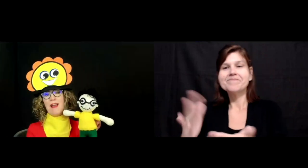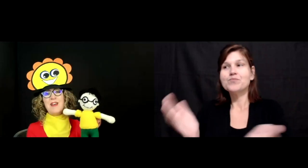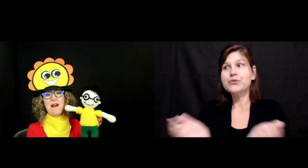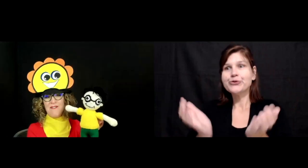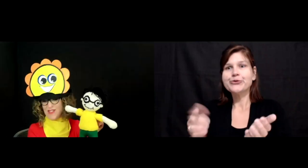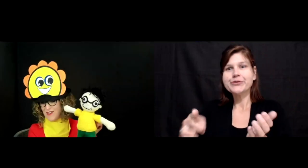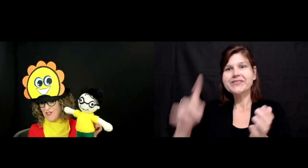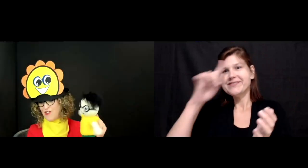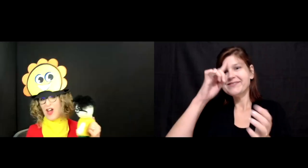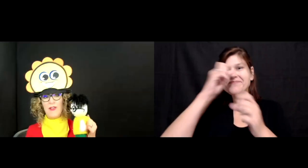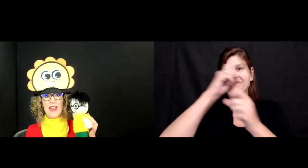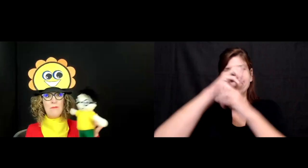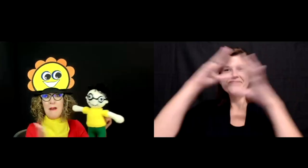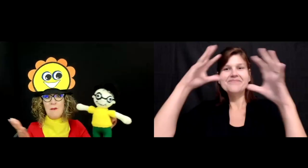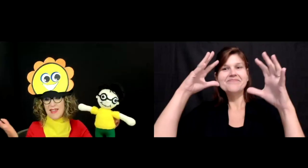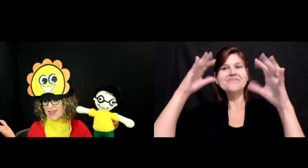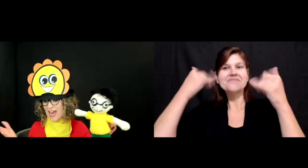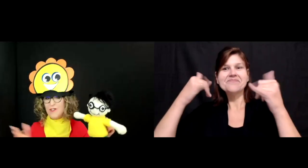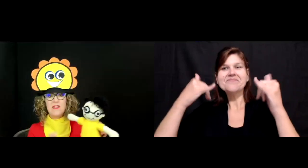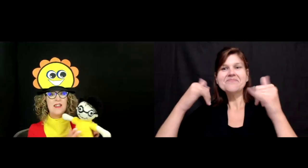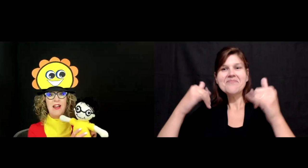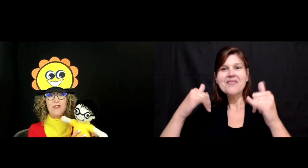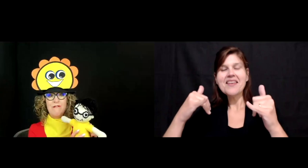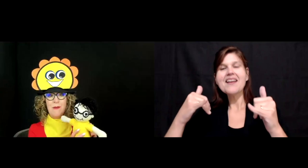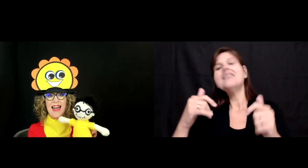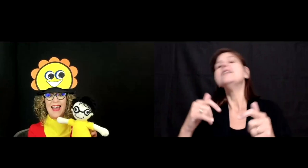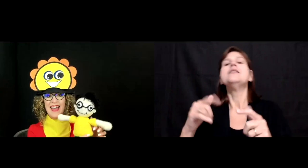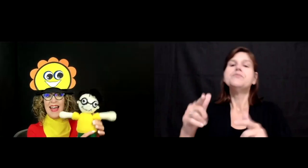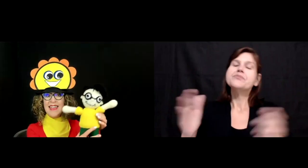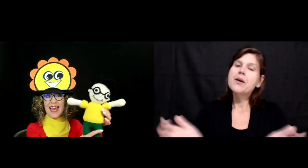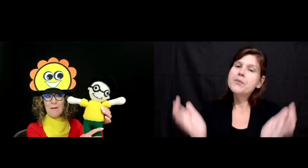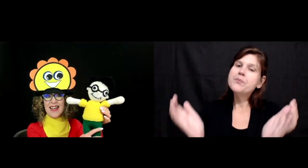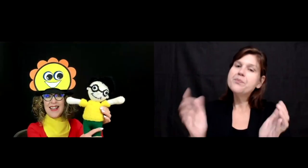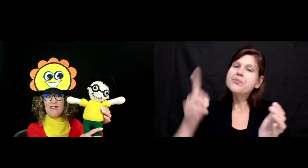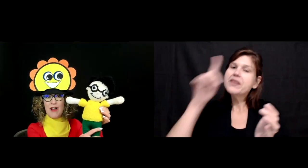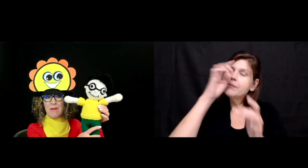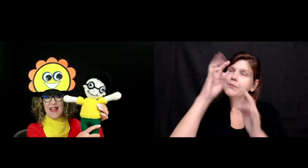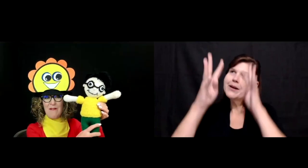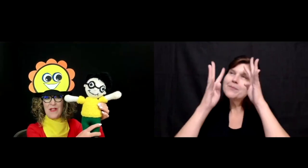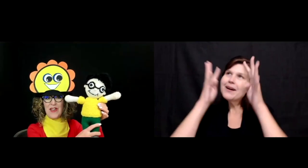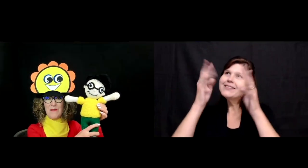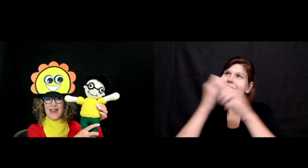Bring your Marvin to the show, it promotes engagement in imaginary play. Take him on little trips out with you.